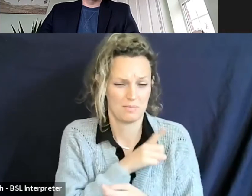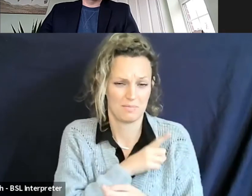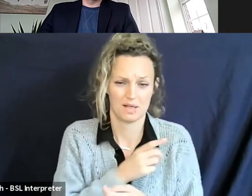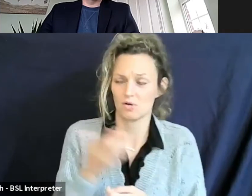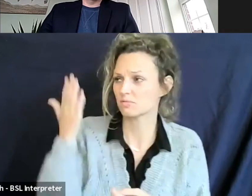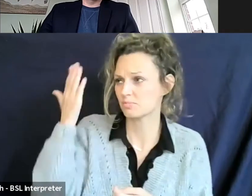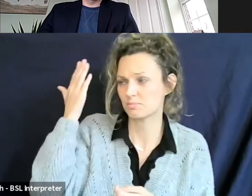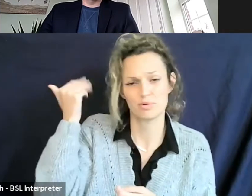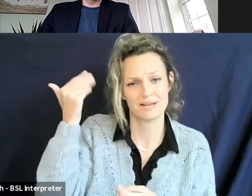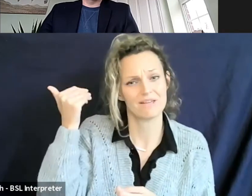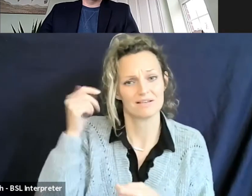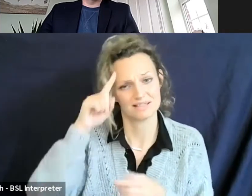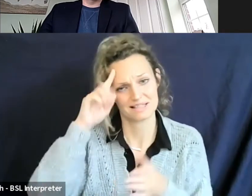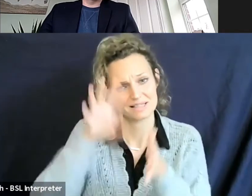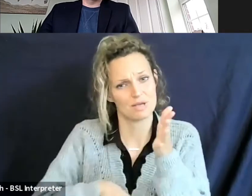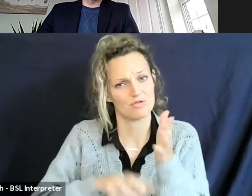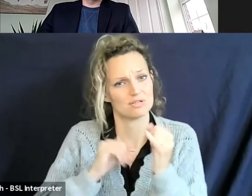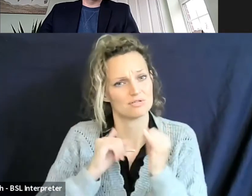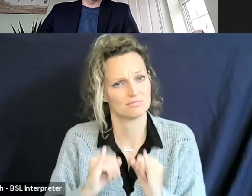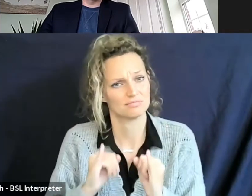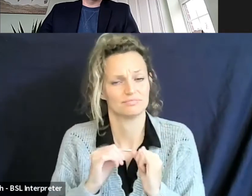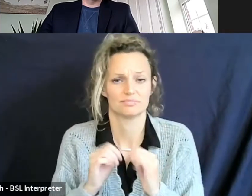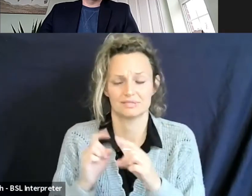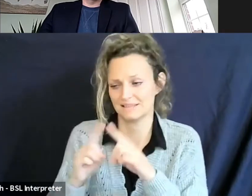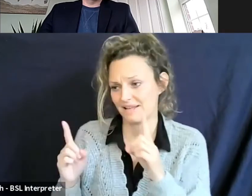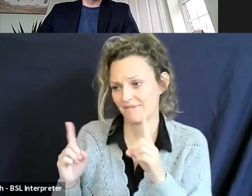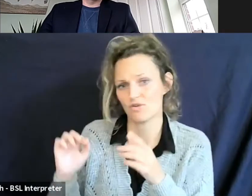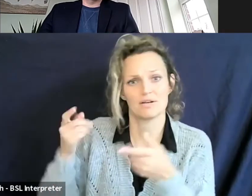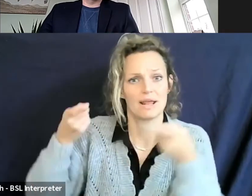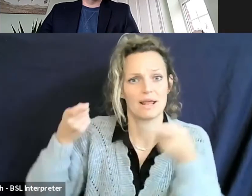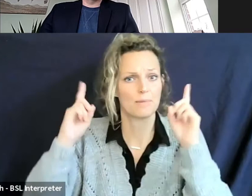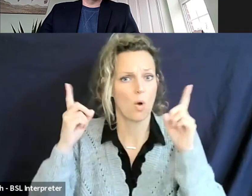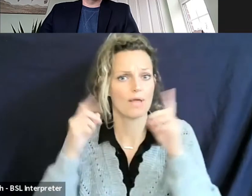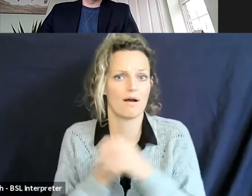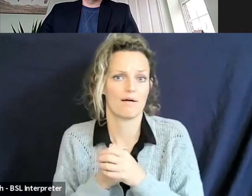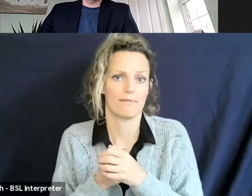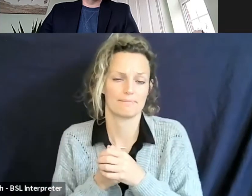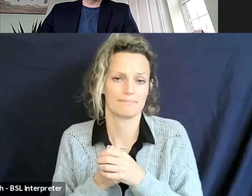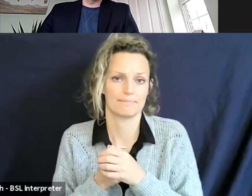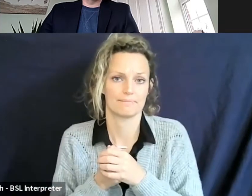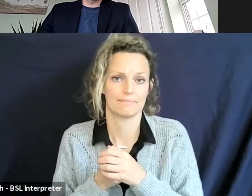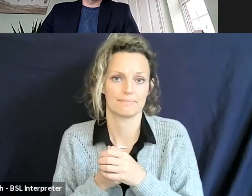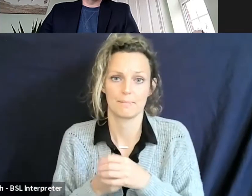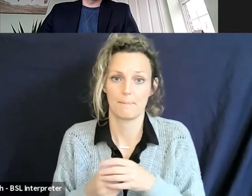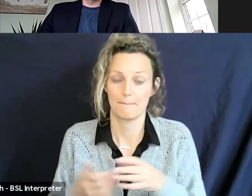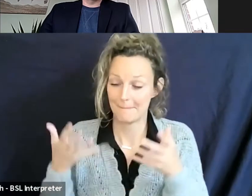For someone who has gone through complete fear and anxiety about discussing or bringing up your